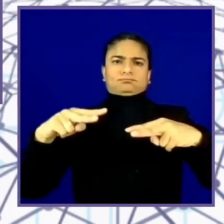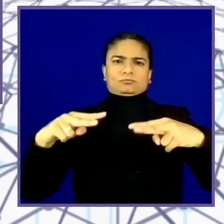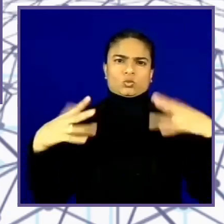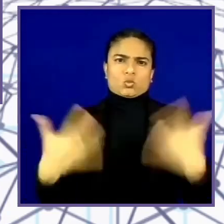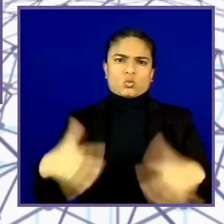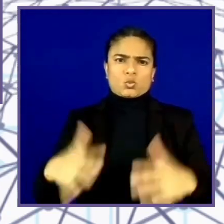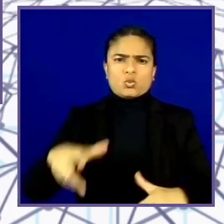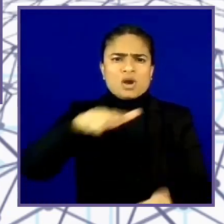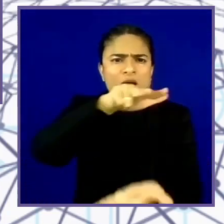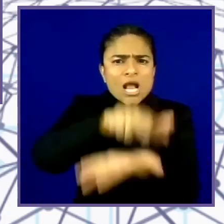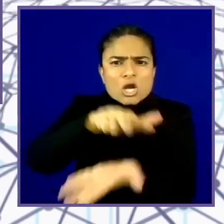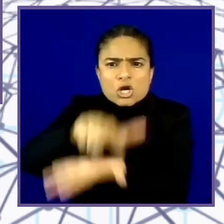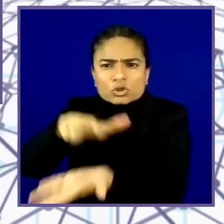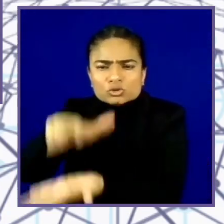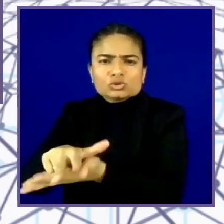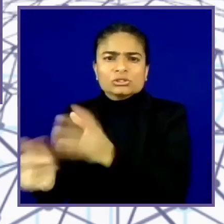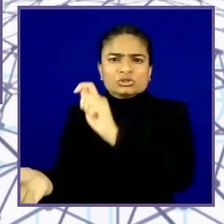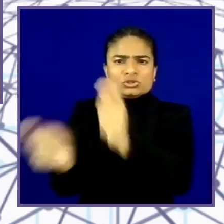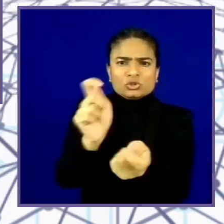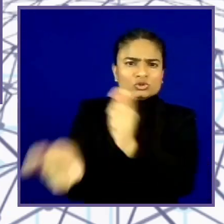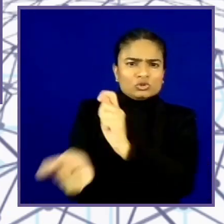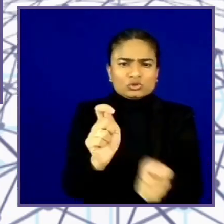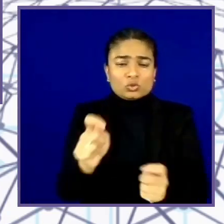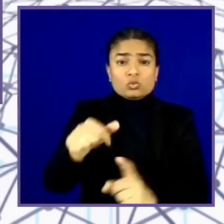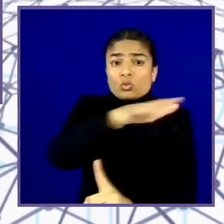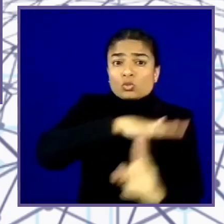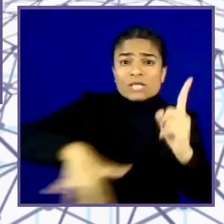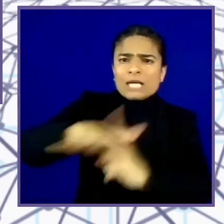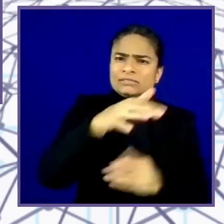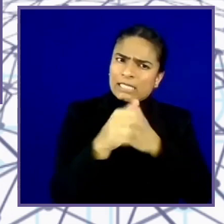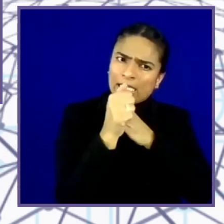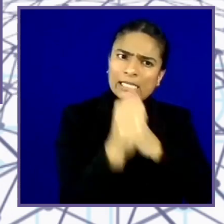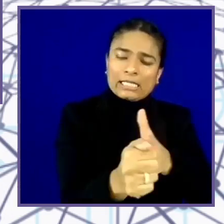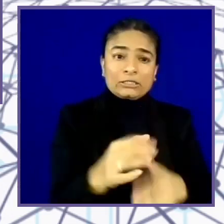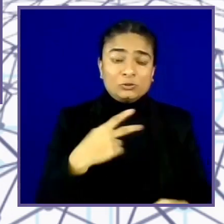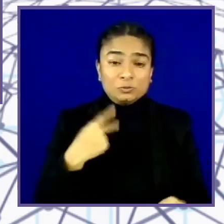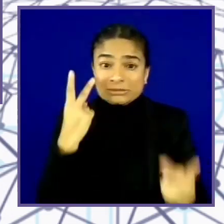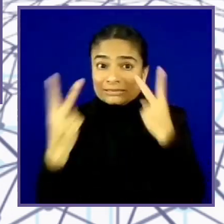financial institutions and private sector organisations also have a critical role